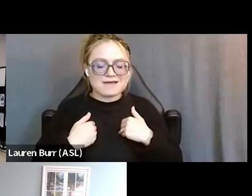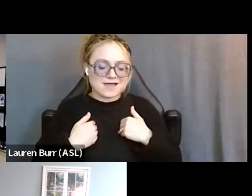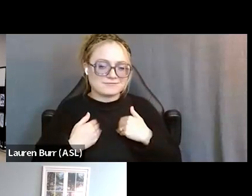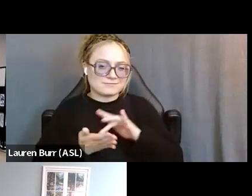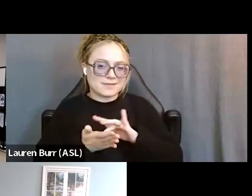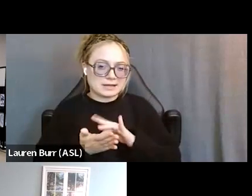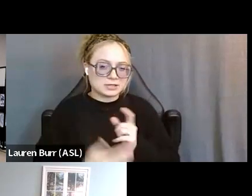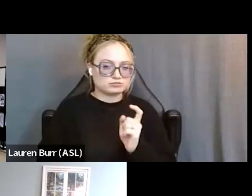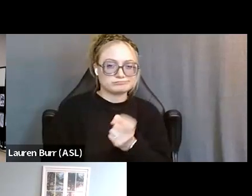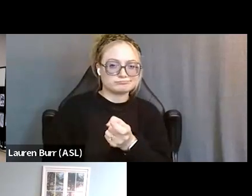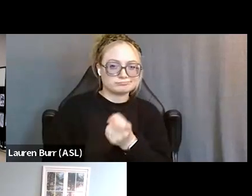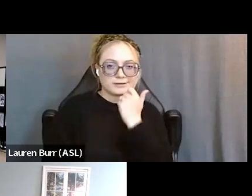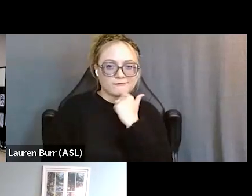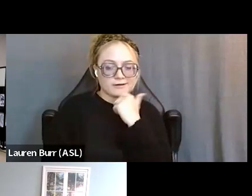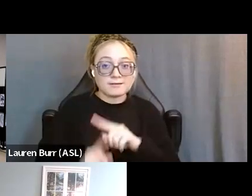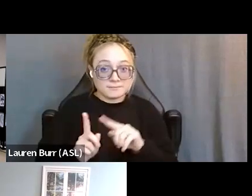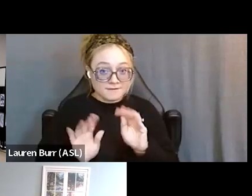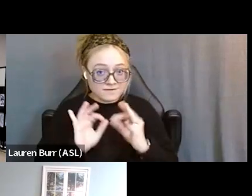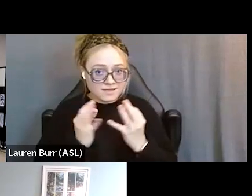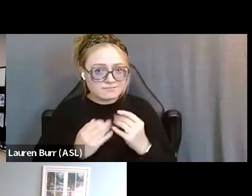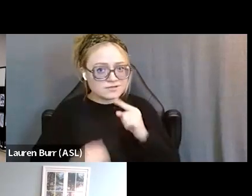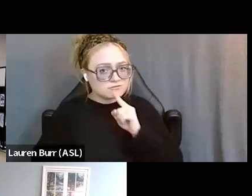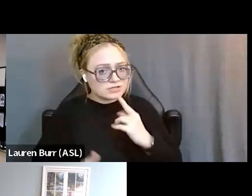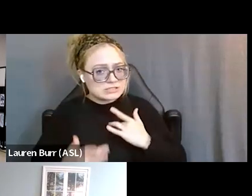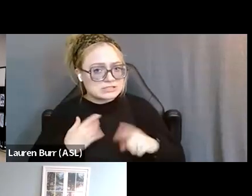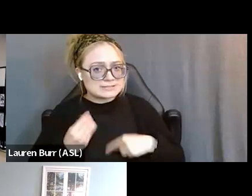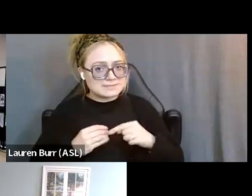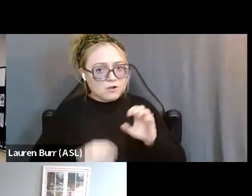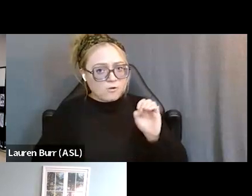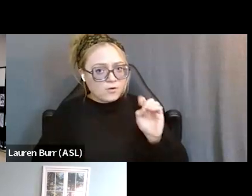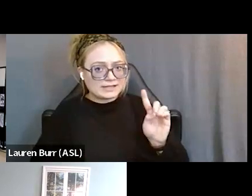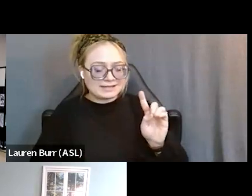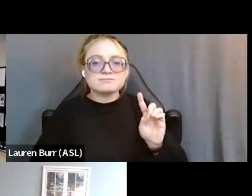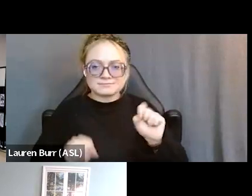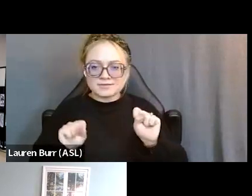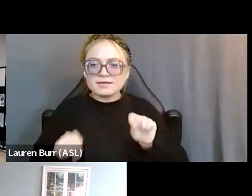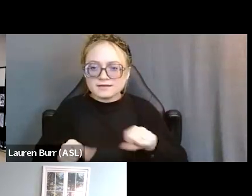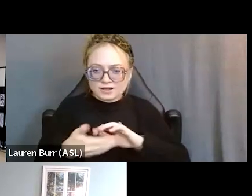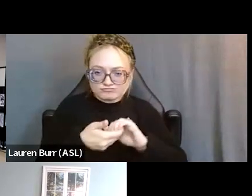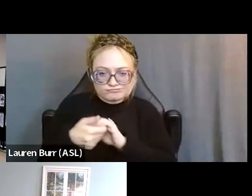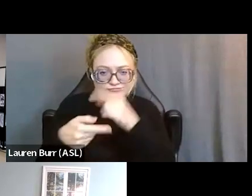of overdose, sometimes you can make collaborative decisions with the individual about like how can we mitigate these risks in the meantime